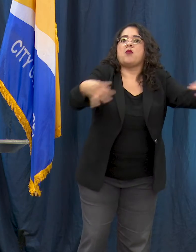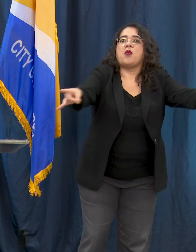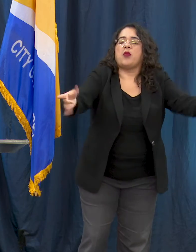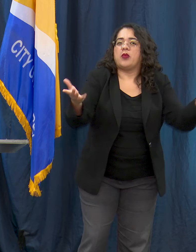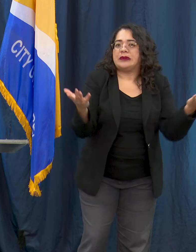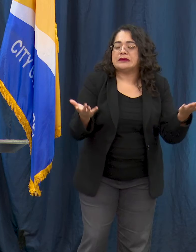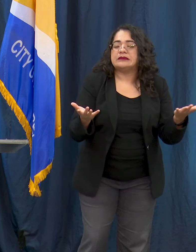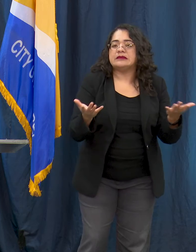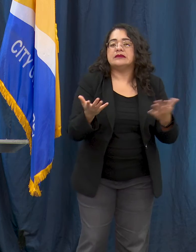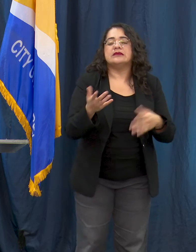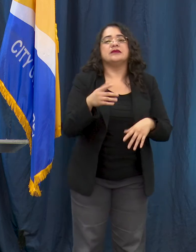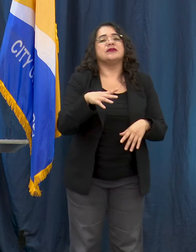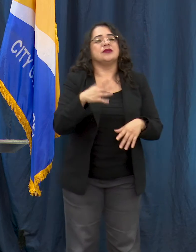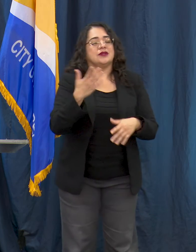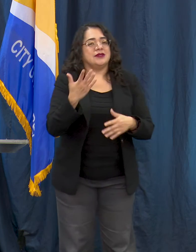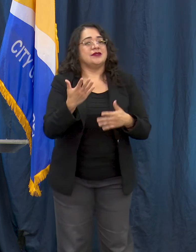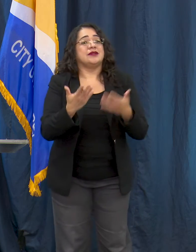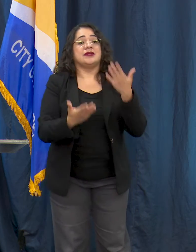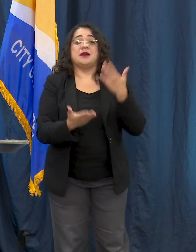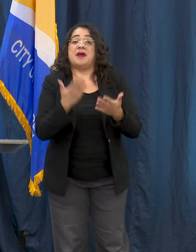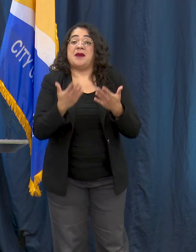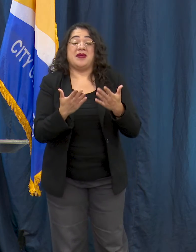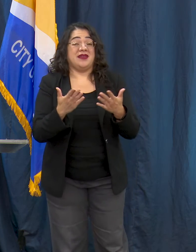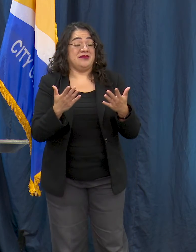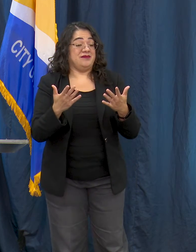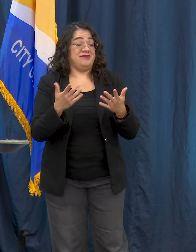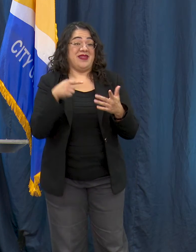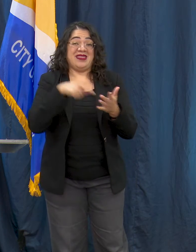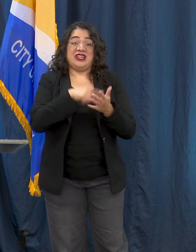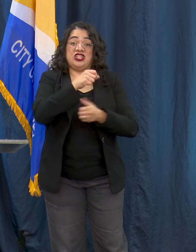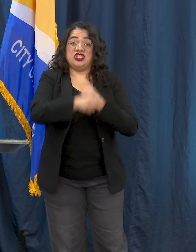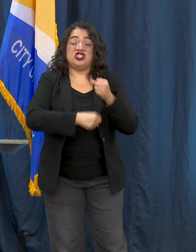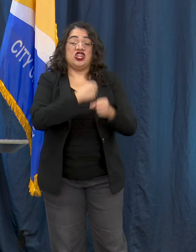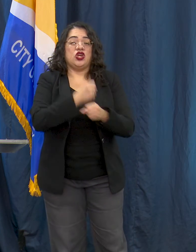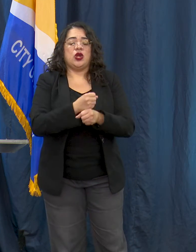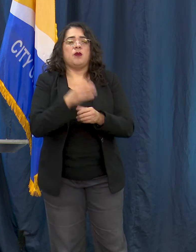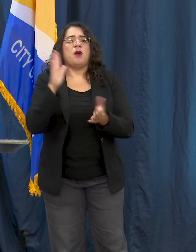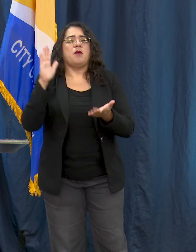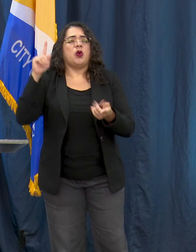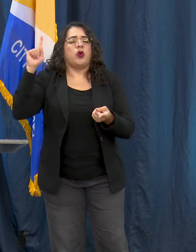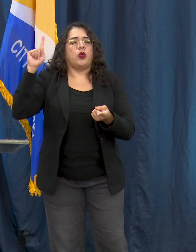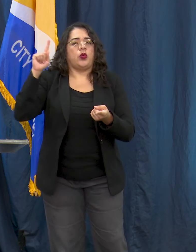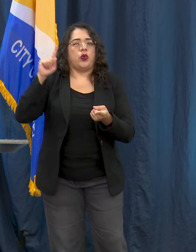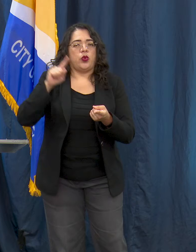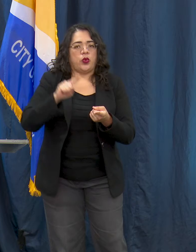they're thinking that there could be later surges this year so we want to make sure that we are prepared for everything. We have